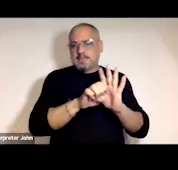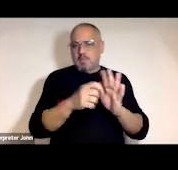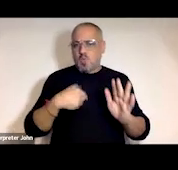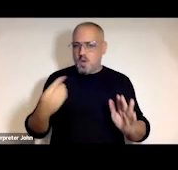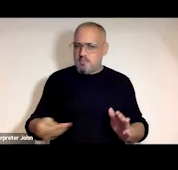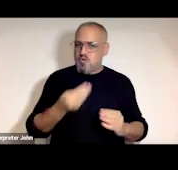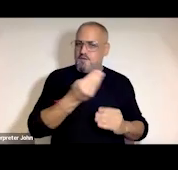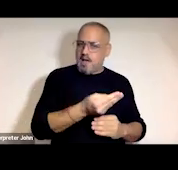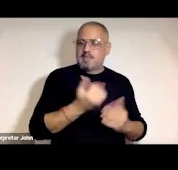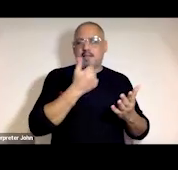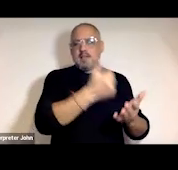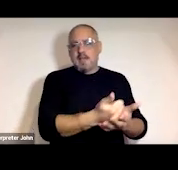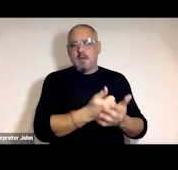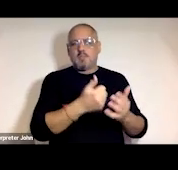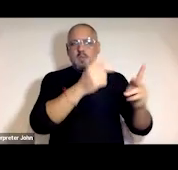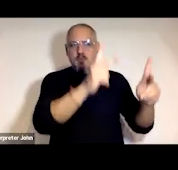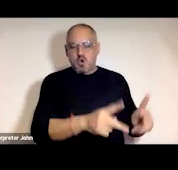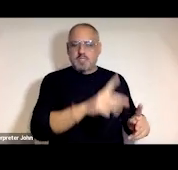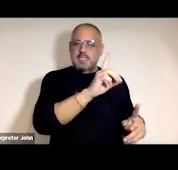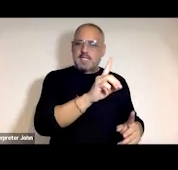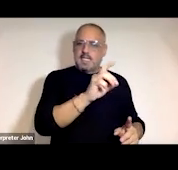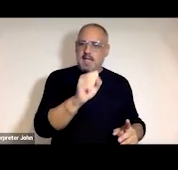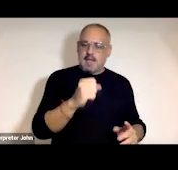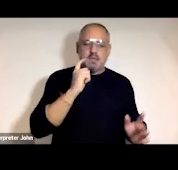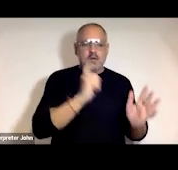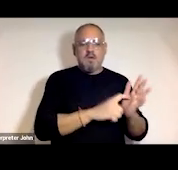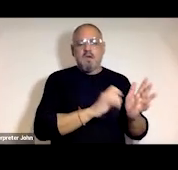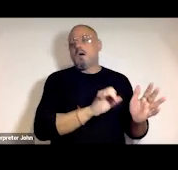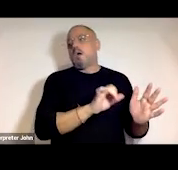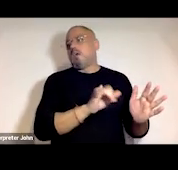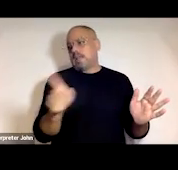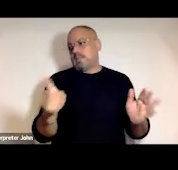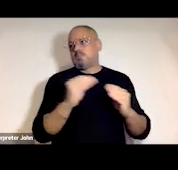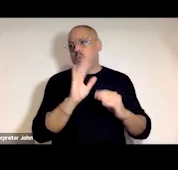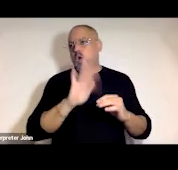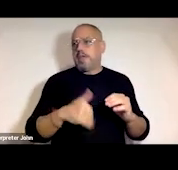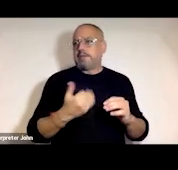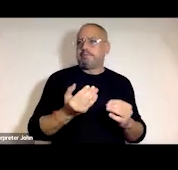to help the reader or DDS recognize that this is more than just a mild limitation